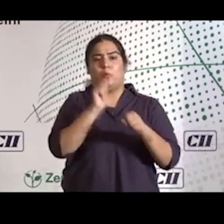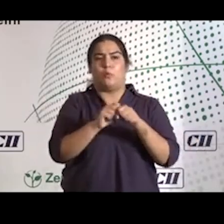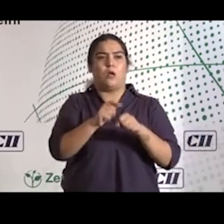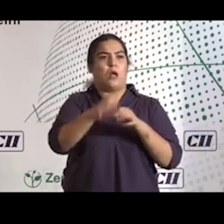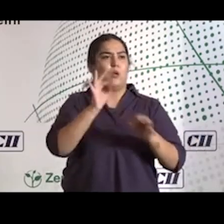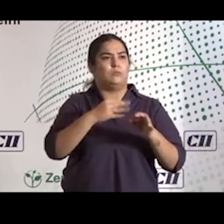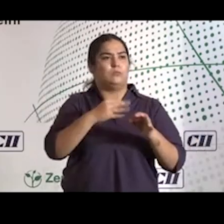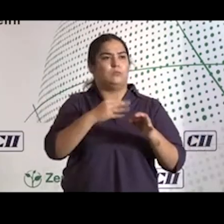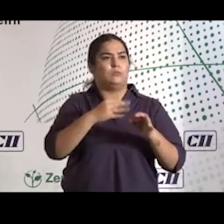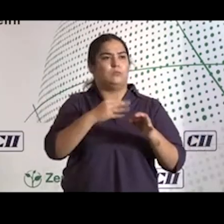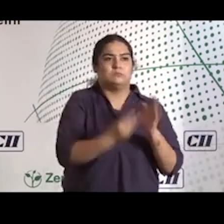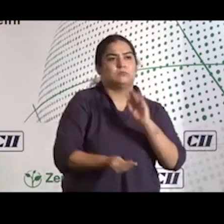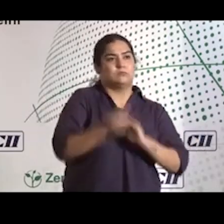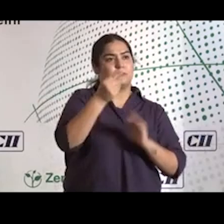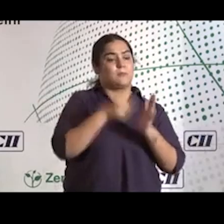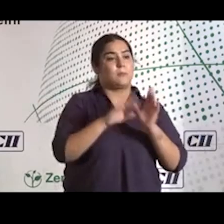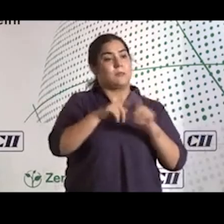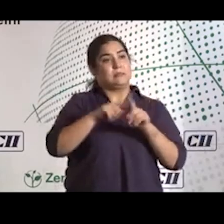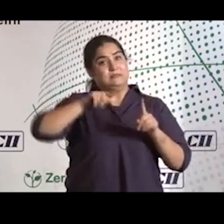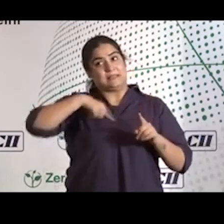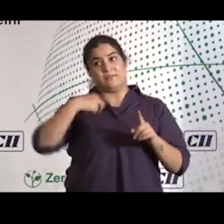Some people have really enlightening ideas